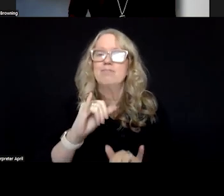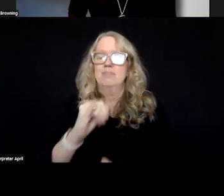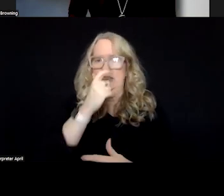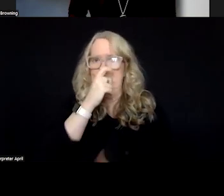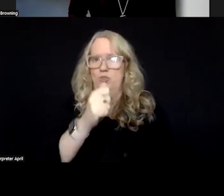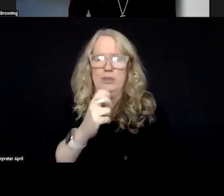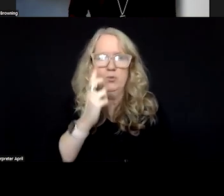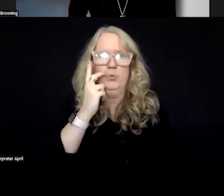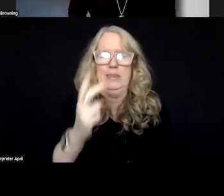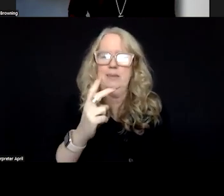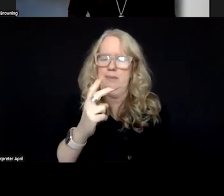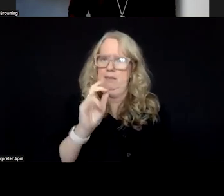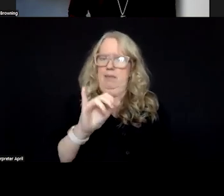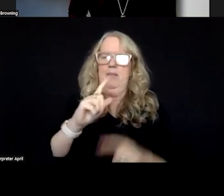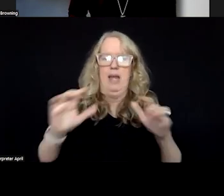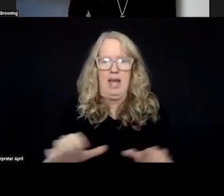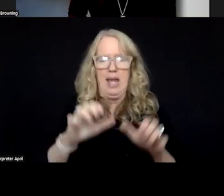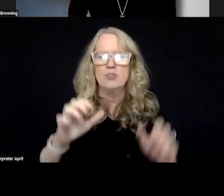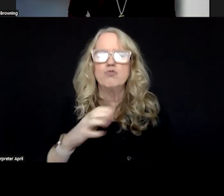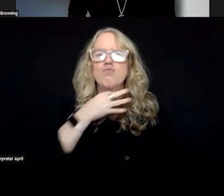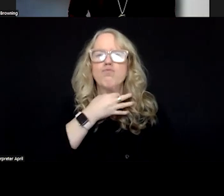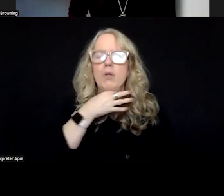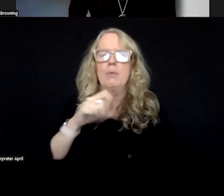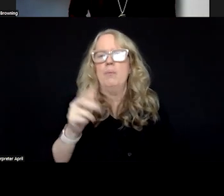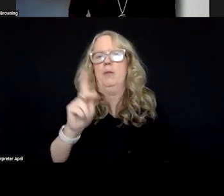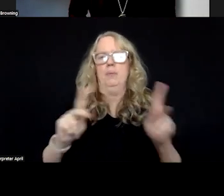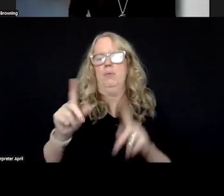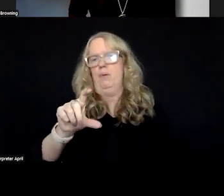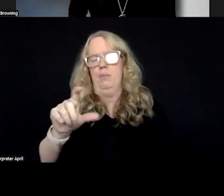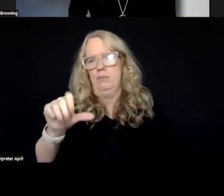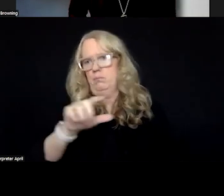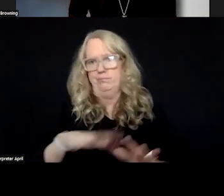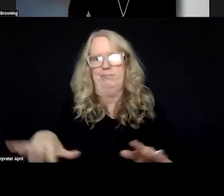ACTION AND CURIOUS FROM OTHERS IF THAT LEGISLATION